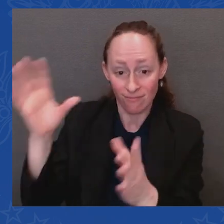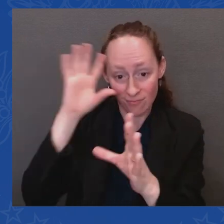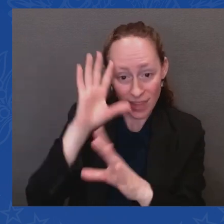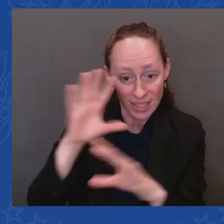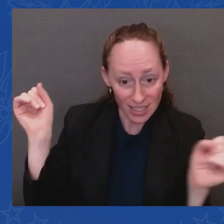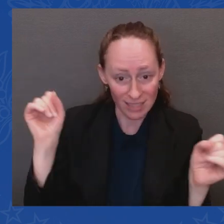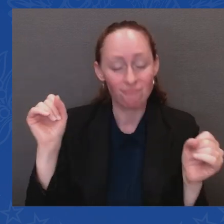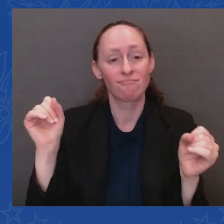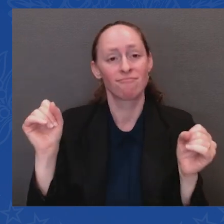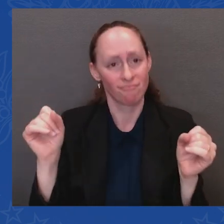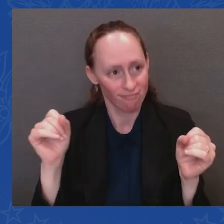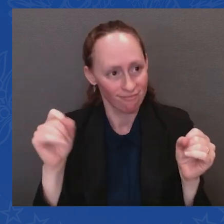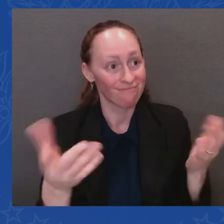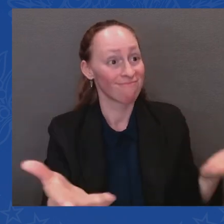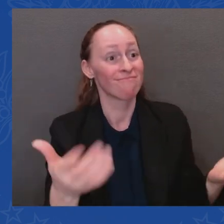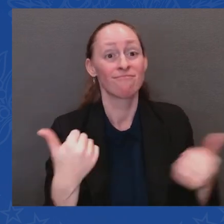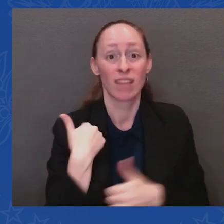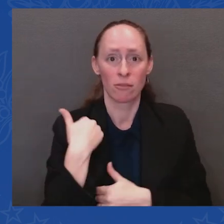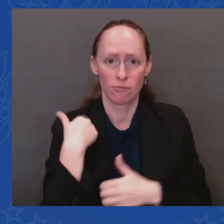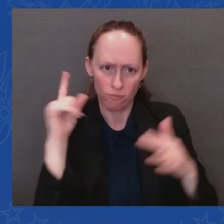And we are forever in their debt.